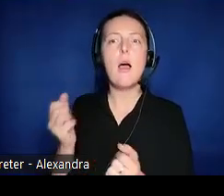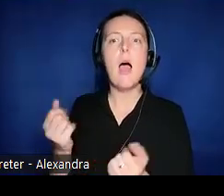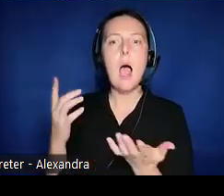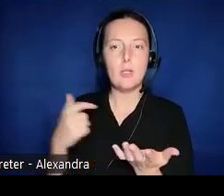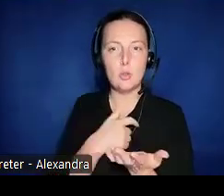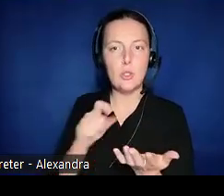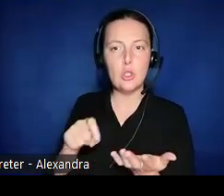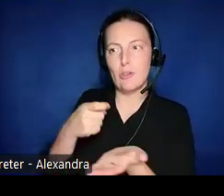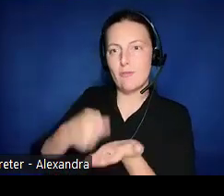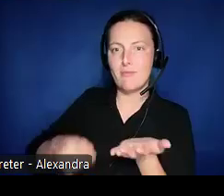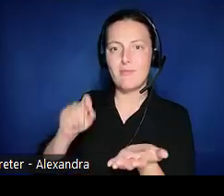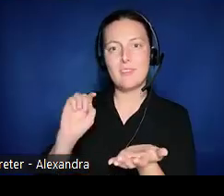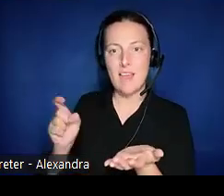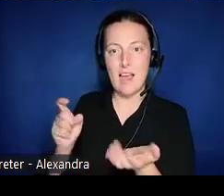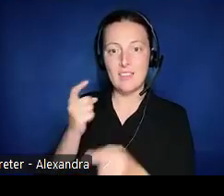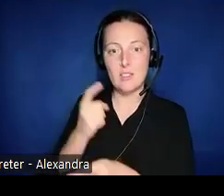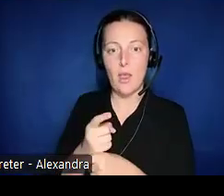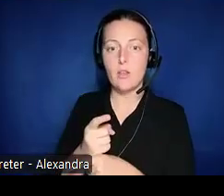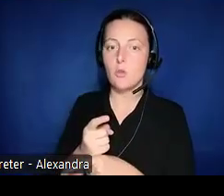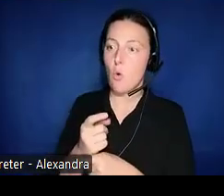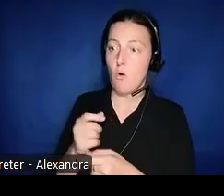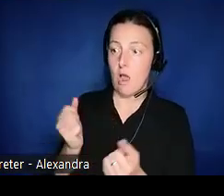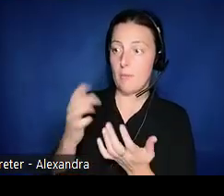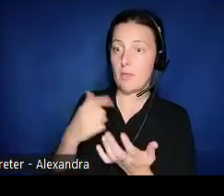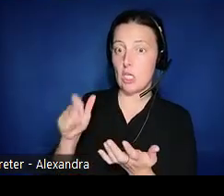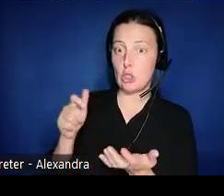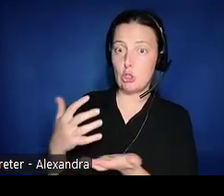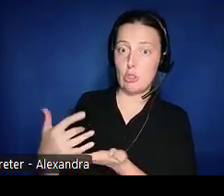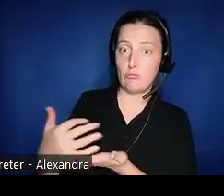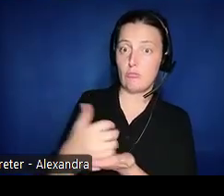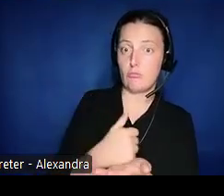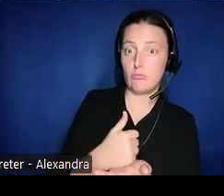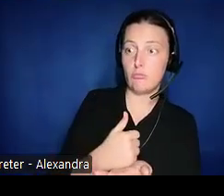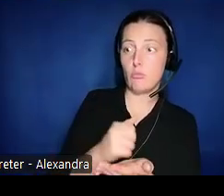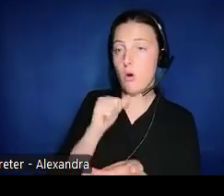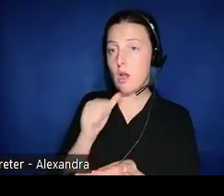or should be taking in is. uh if you count that as a summary statistic which I think seems reasonable